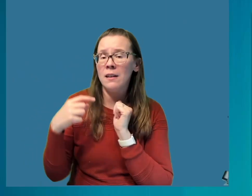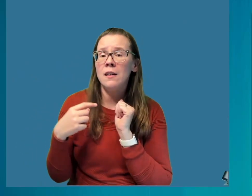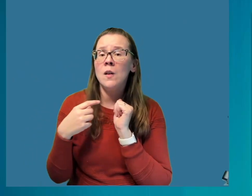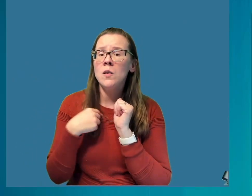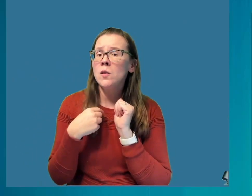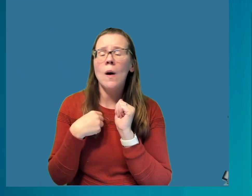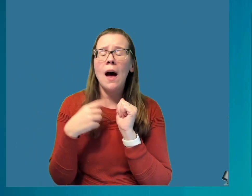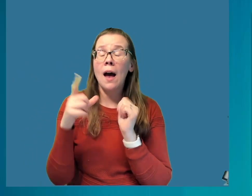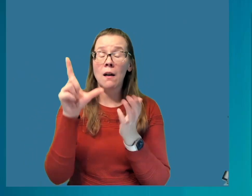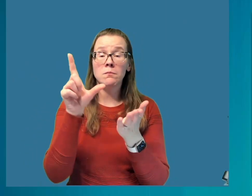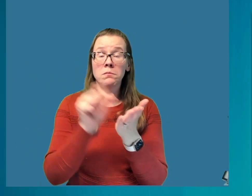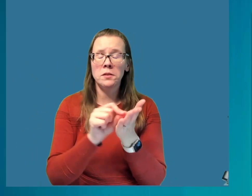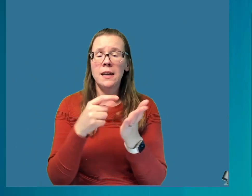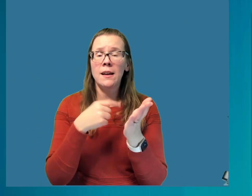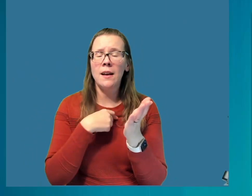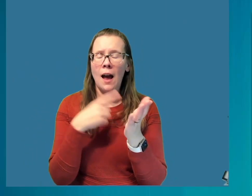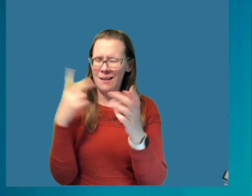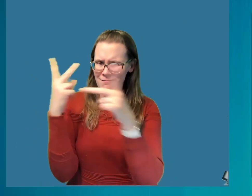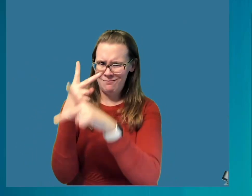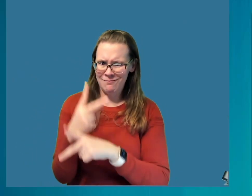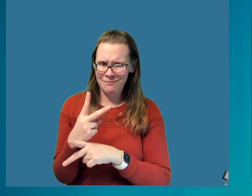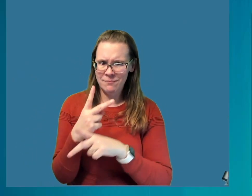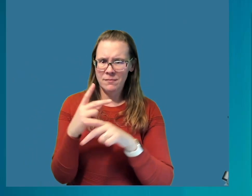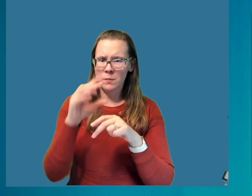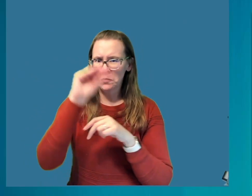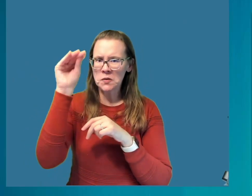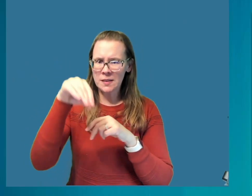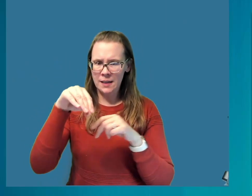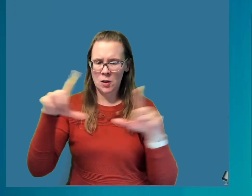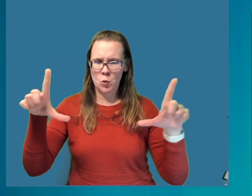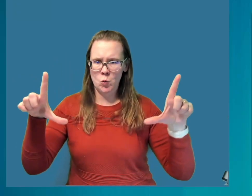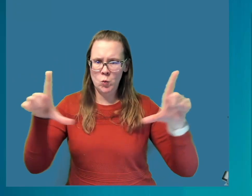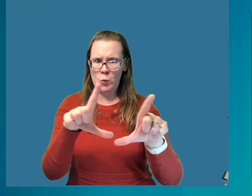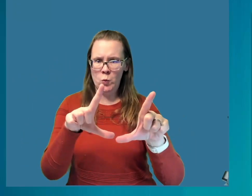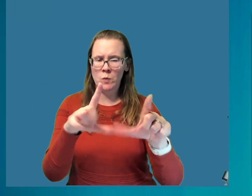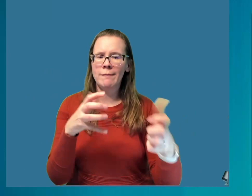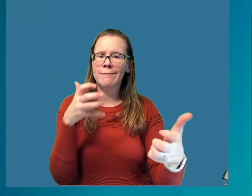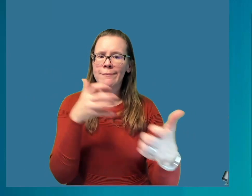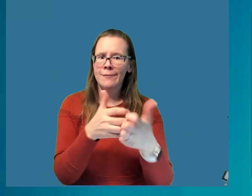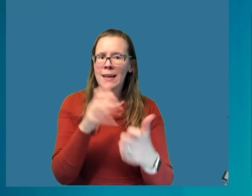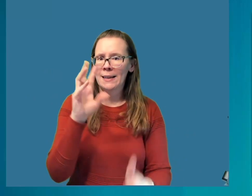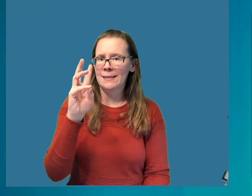by Wendy Chow of @the.weekendquilter. Um, but I figured out the percentages